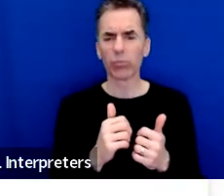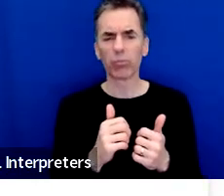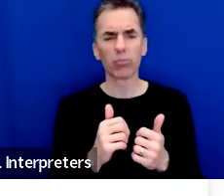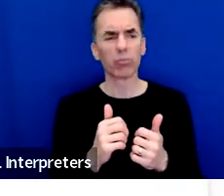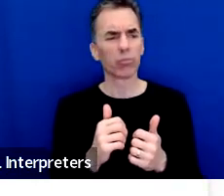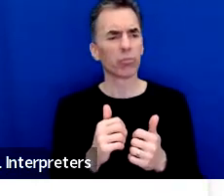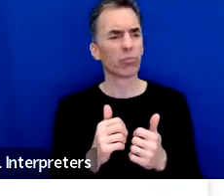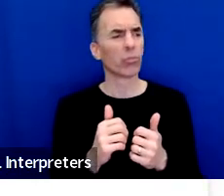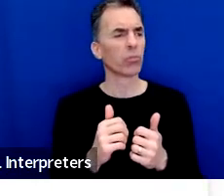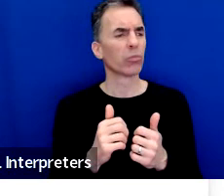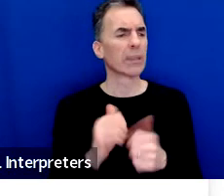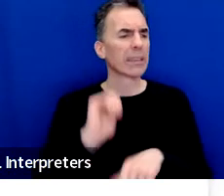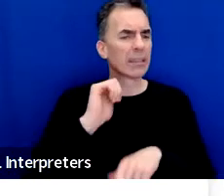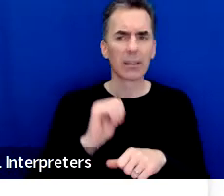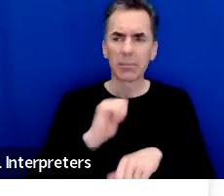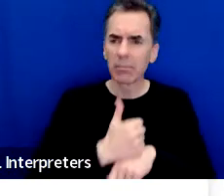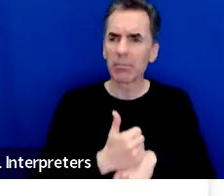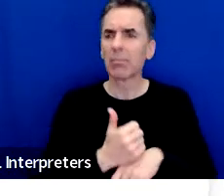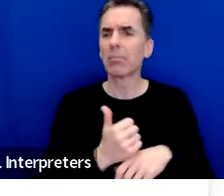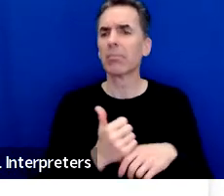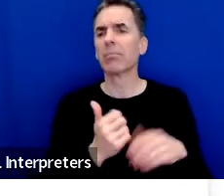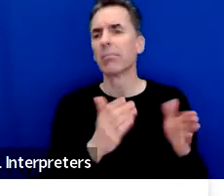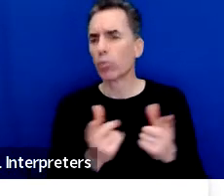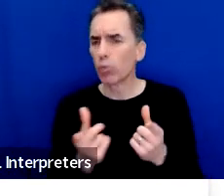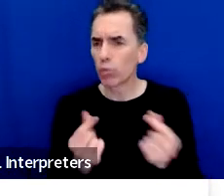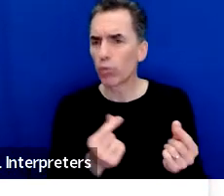in these subject areas but we can also provide research assistance